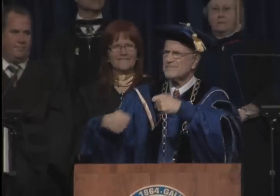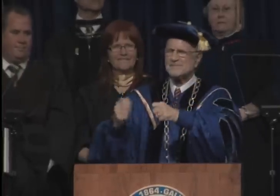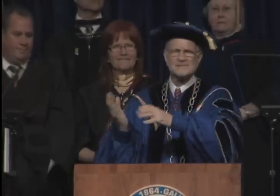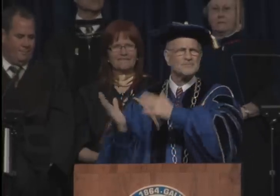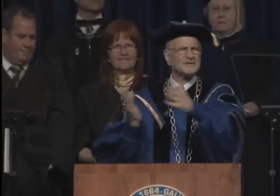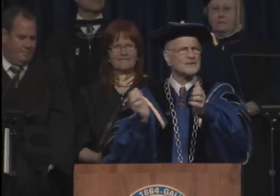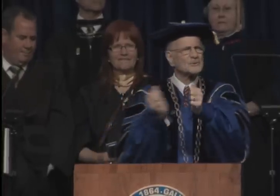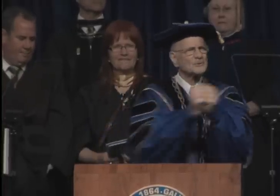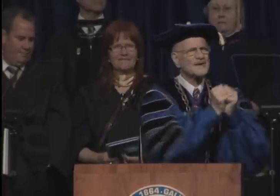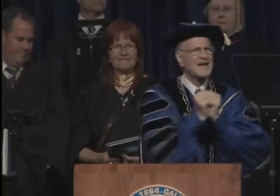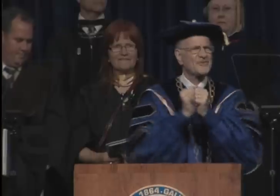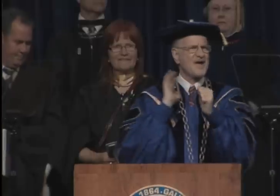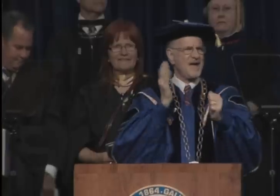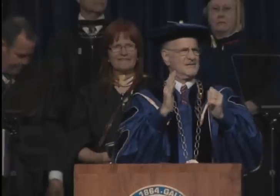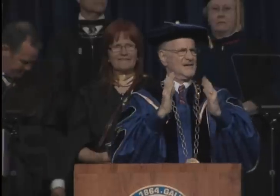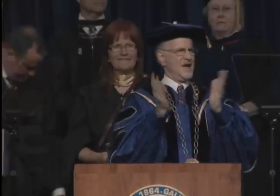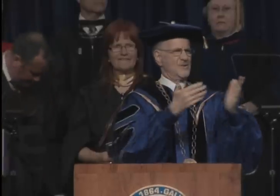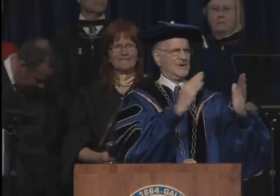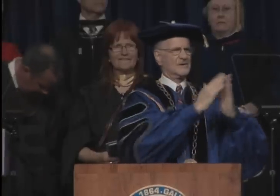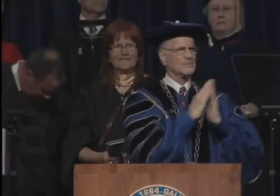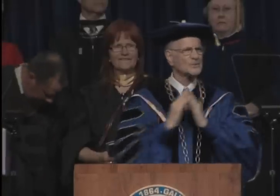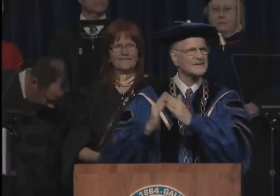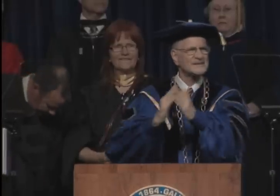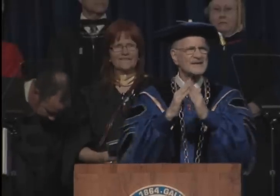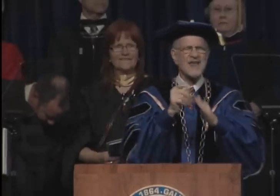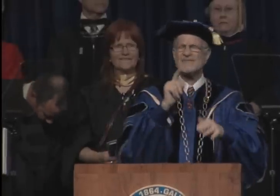Their drums brought our community together,